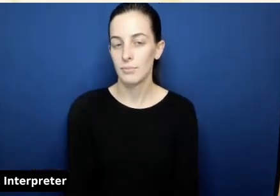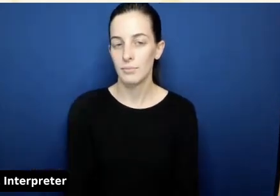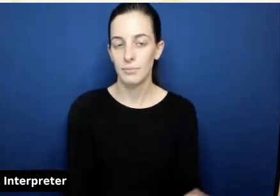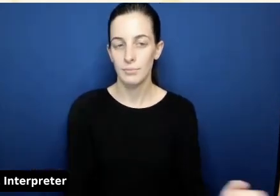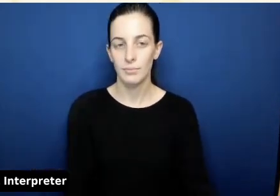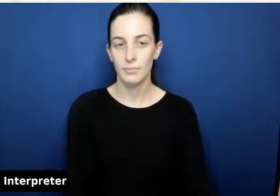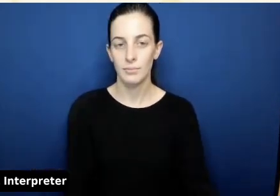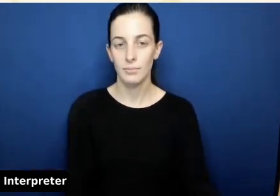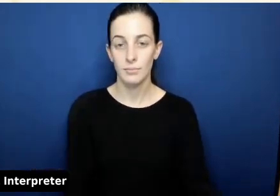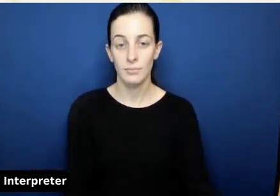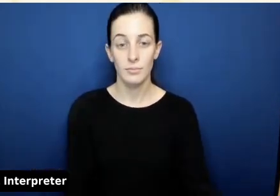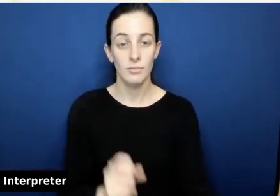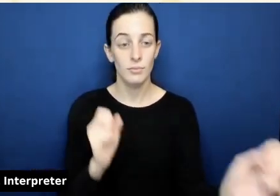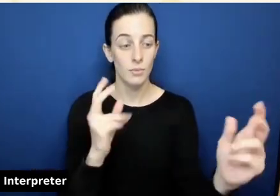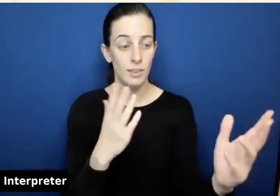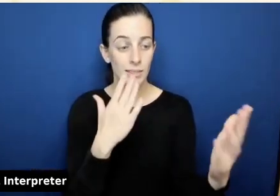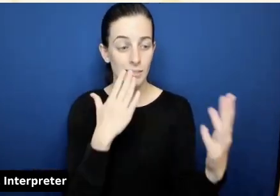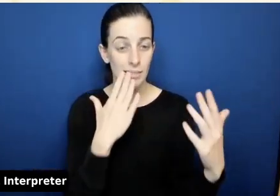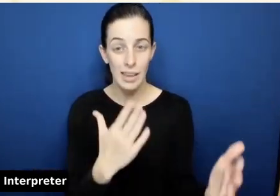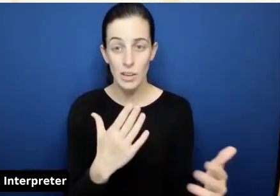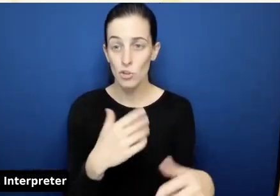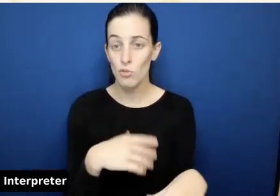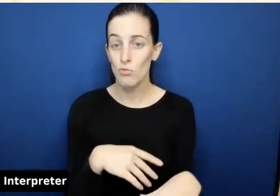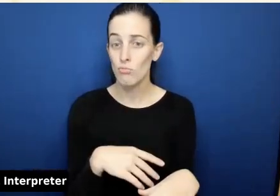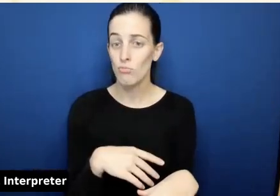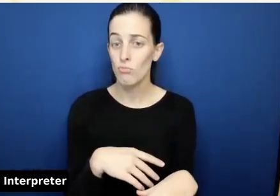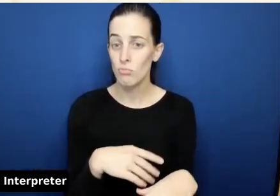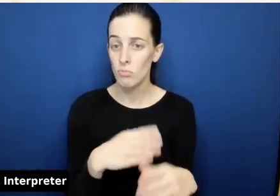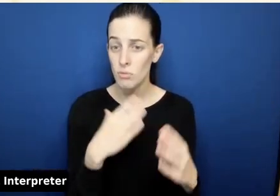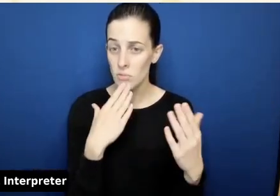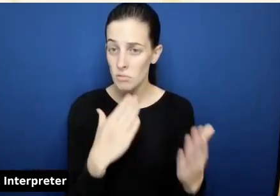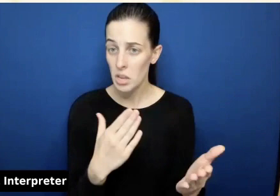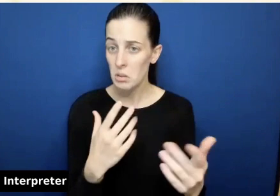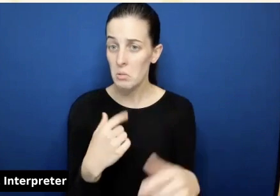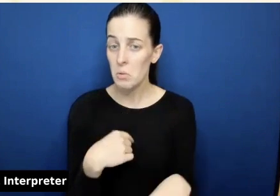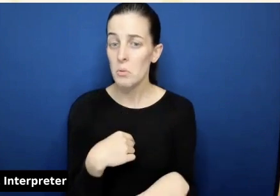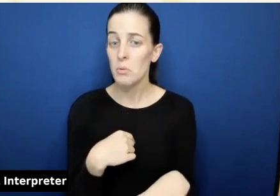Thank you. Let us go towards the conclusion.